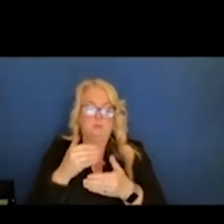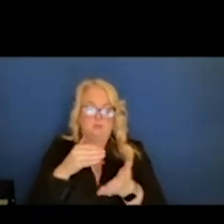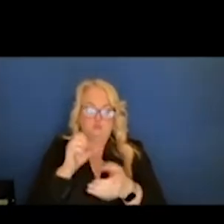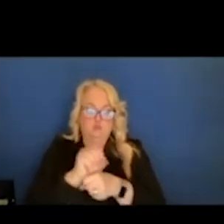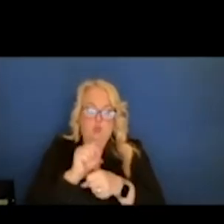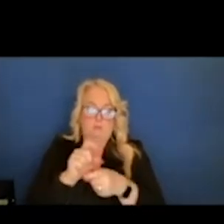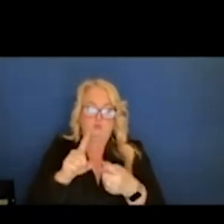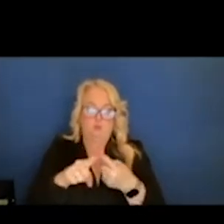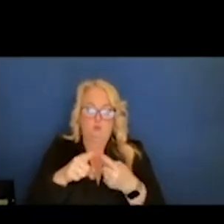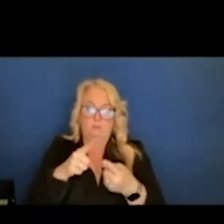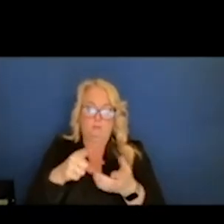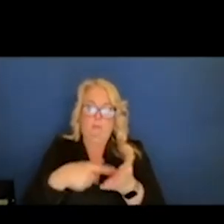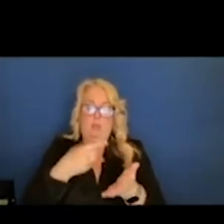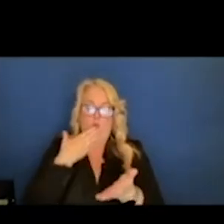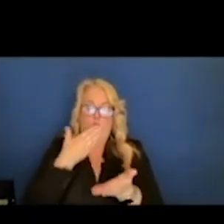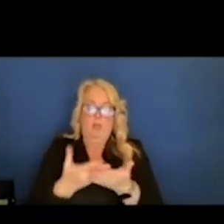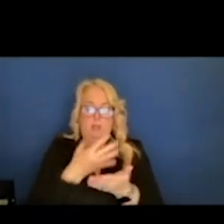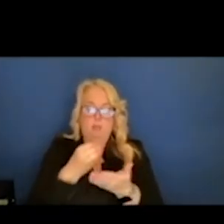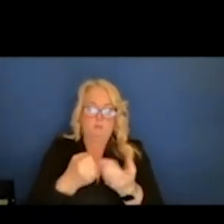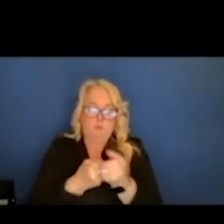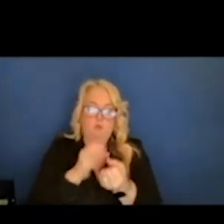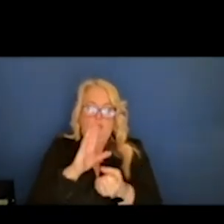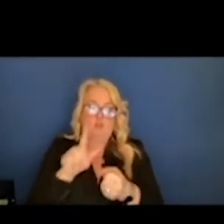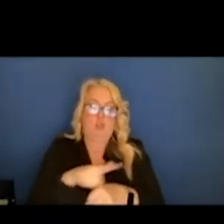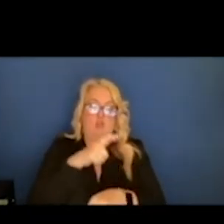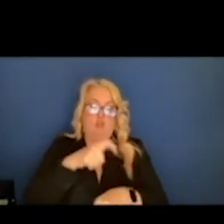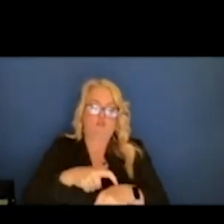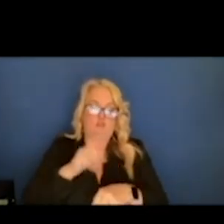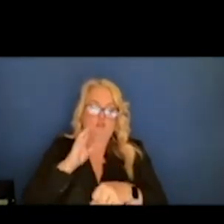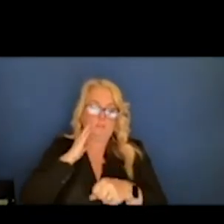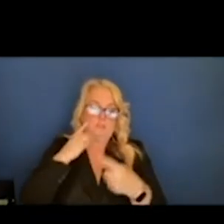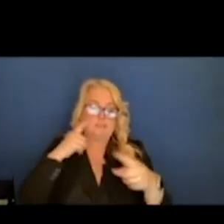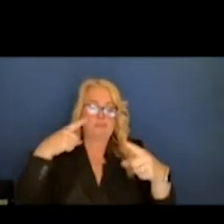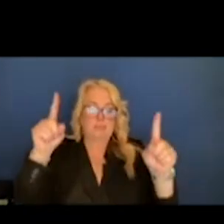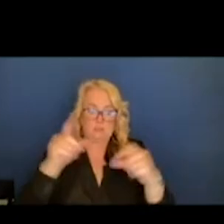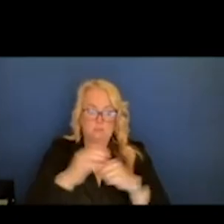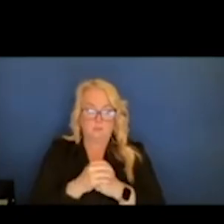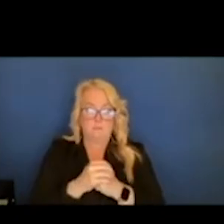become financially independent, and support their long-term success.